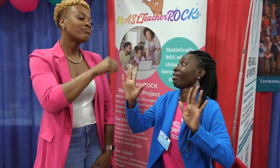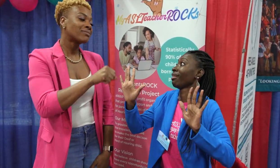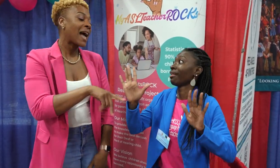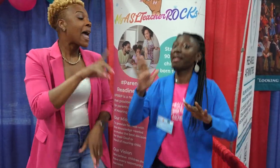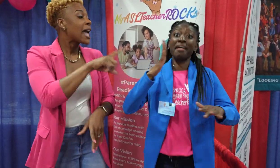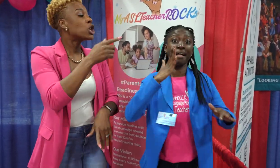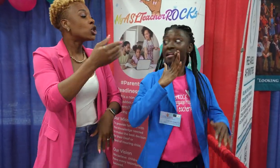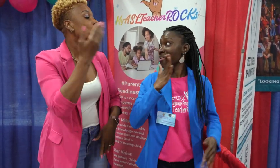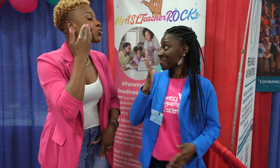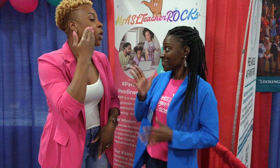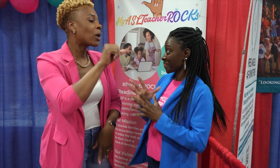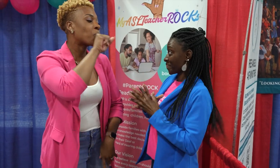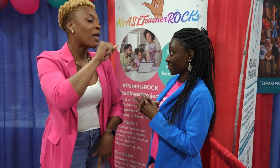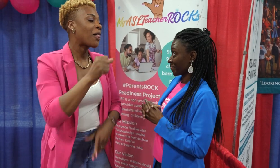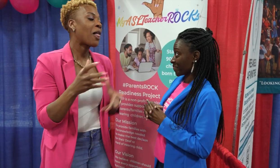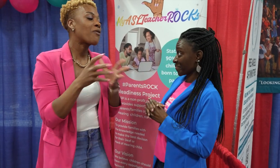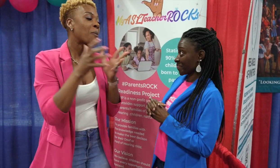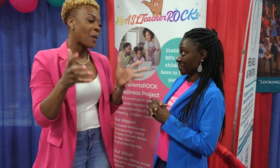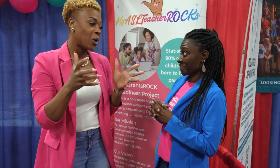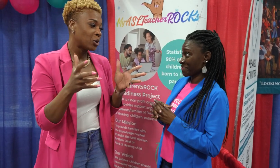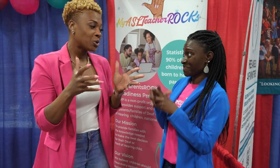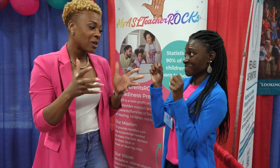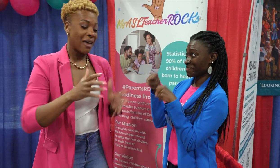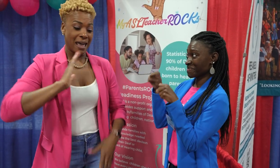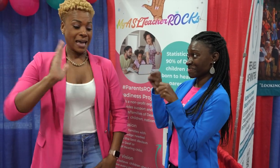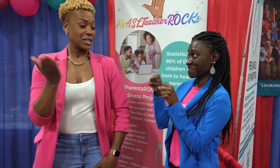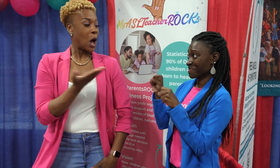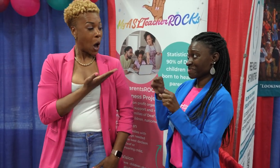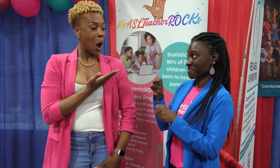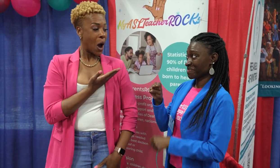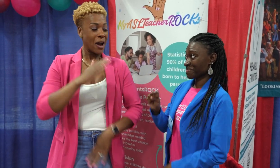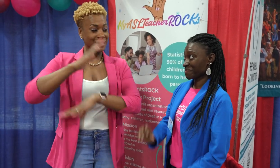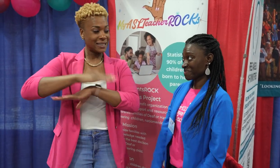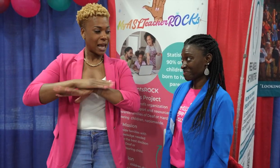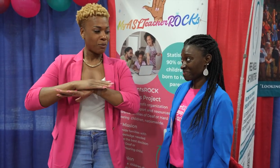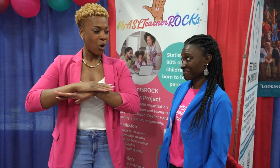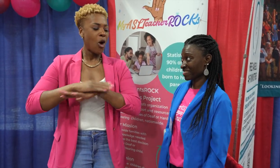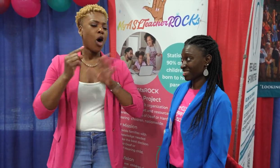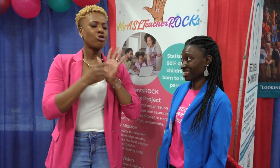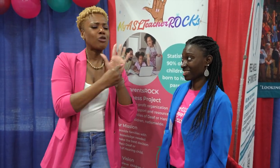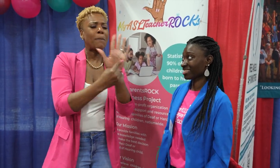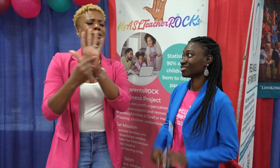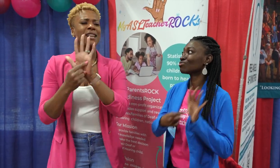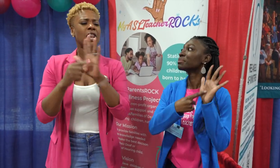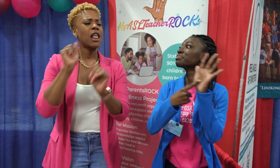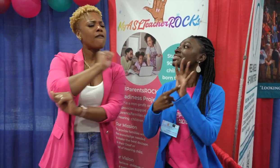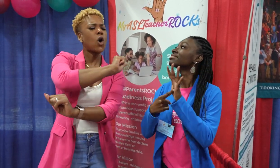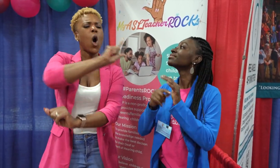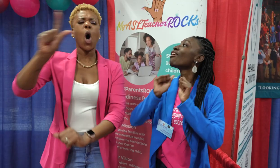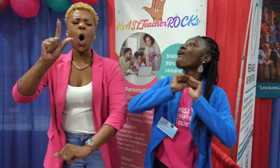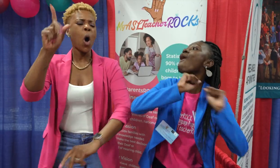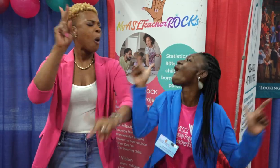For sure. And you know what I love the most? Our table is representative of all people!